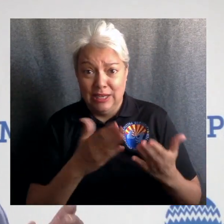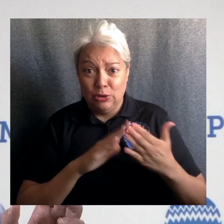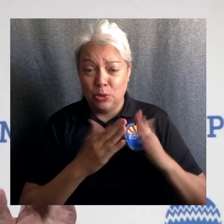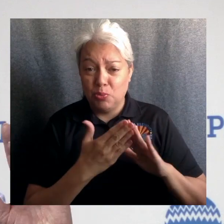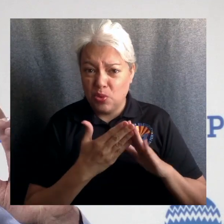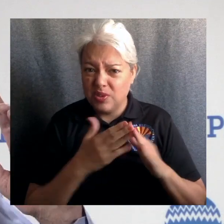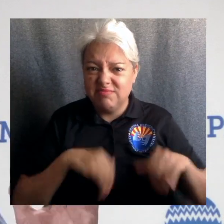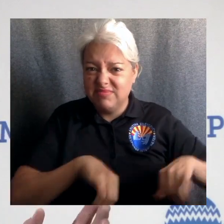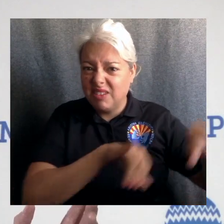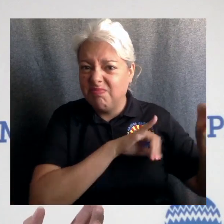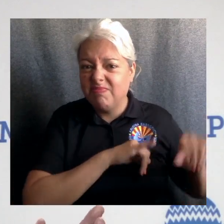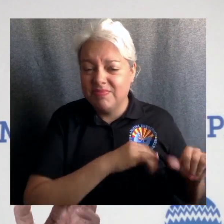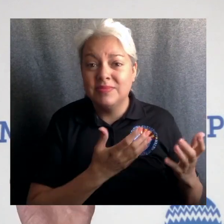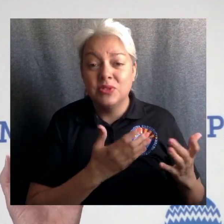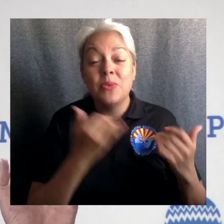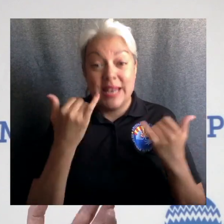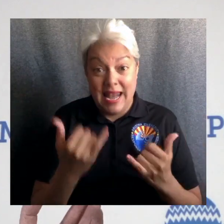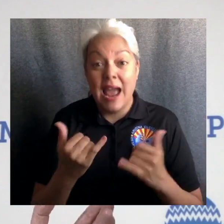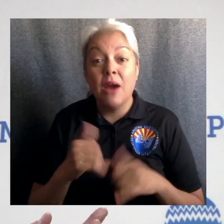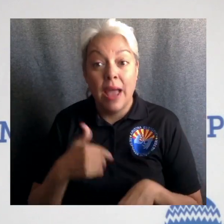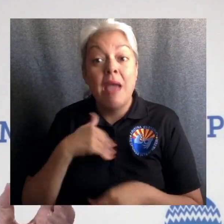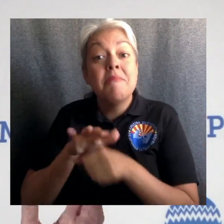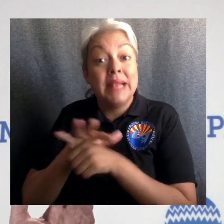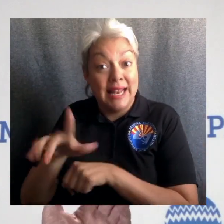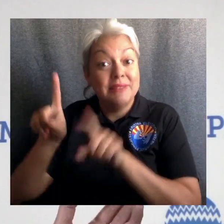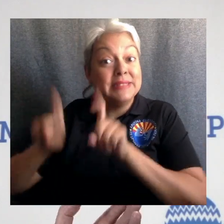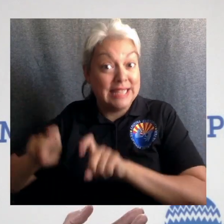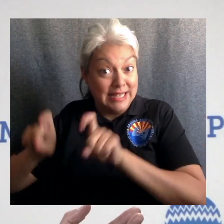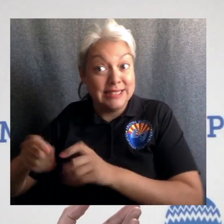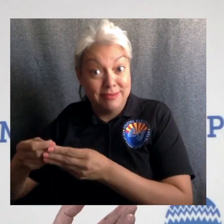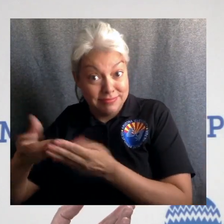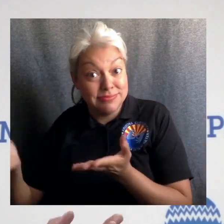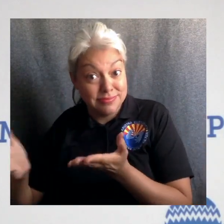So, it’s one thing to say we’ve got plenty of testing, now we can do contact tracing,